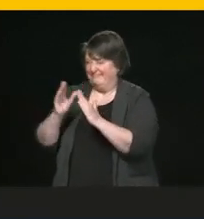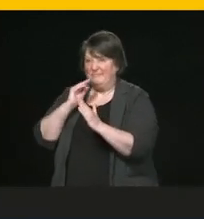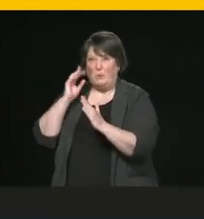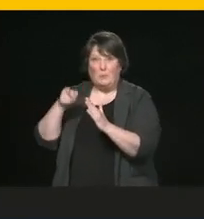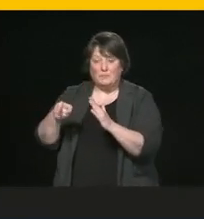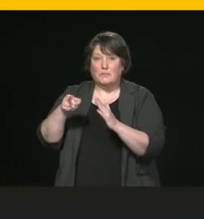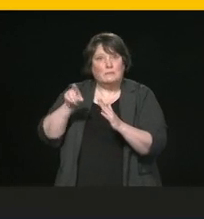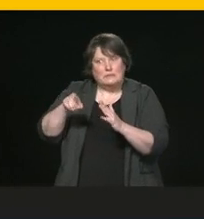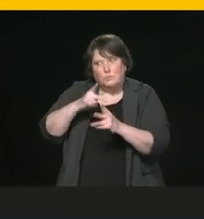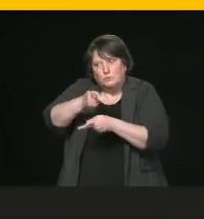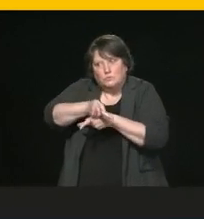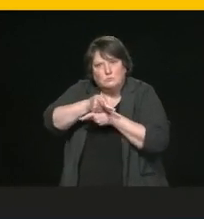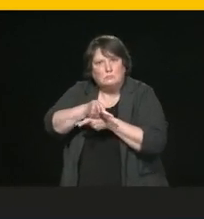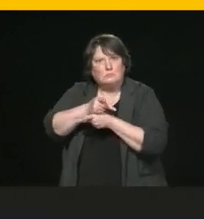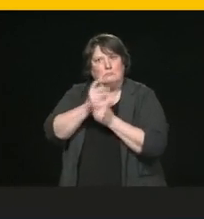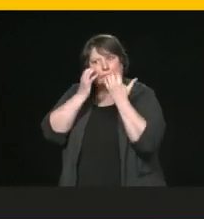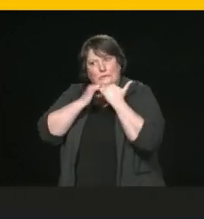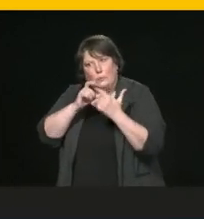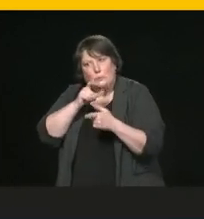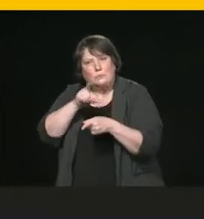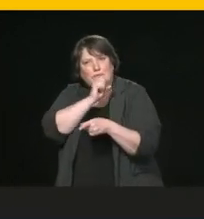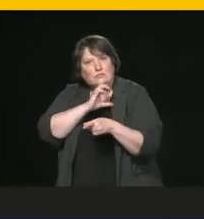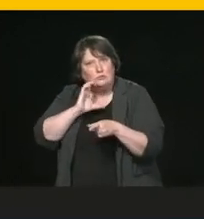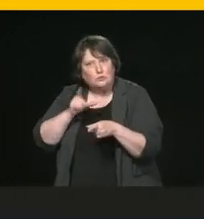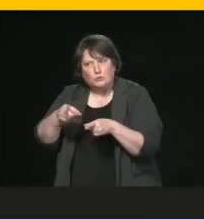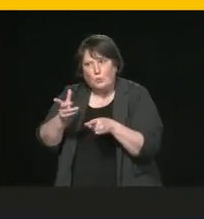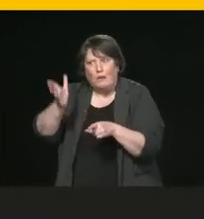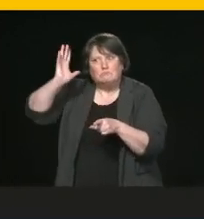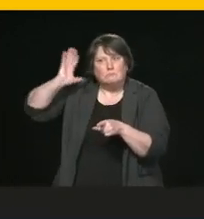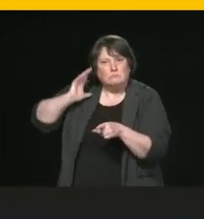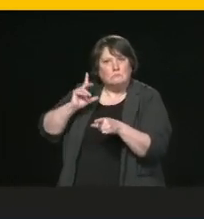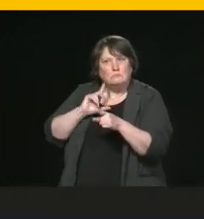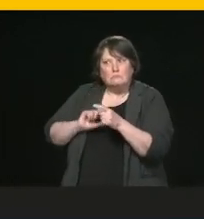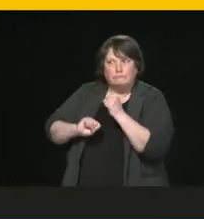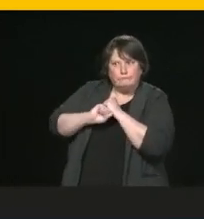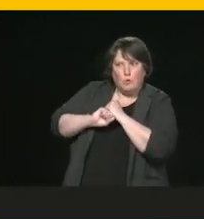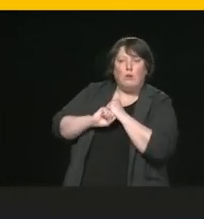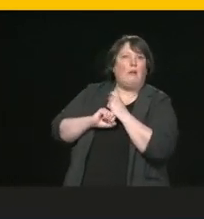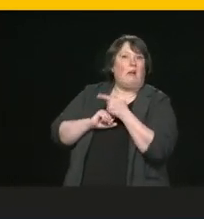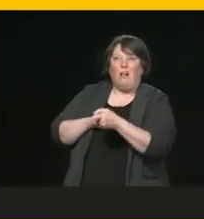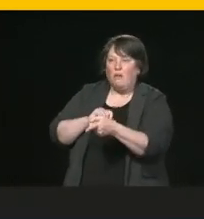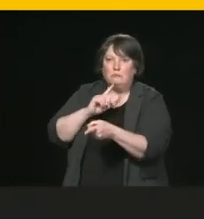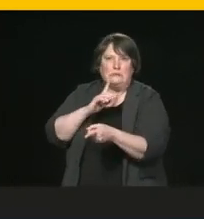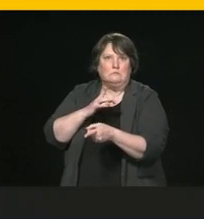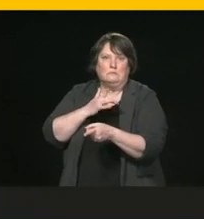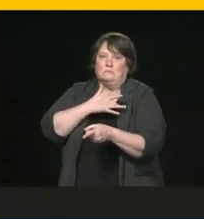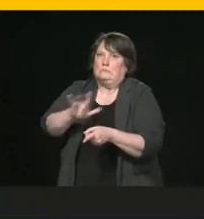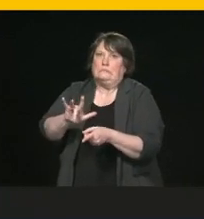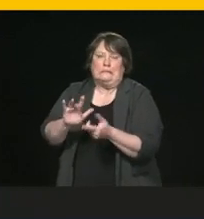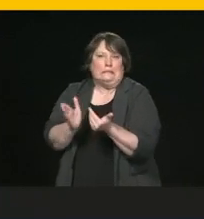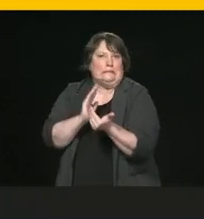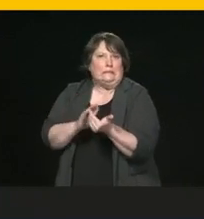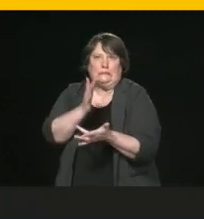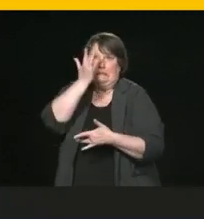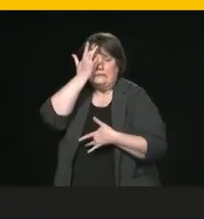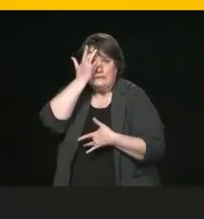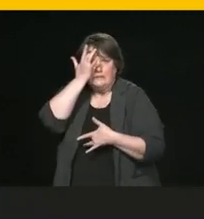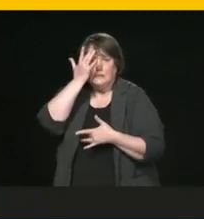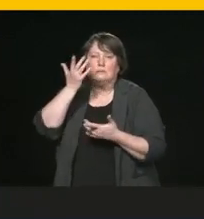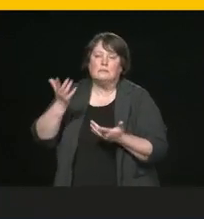WORRISOME. THESE ARE THE PLACES WE LOOK AFTER OUR SENIORS AND YET THEY